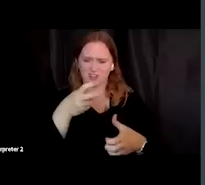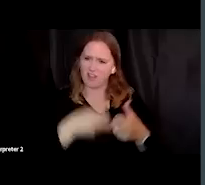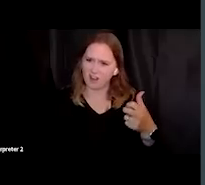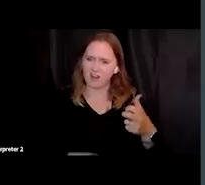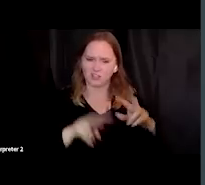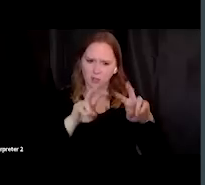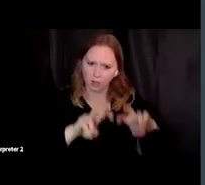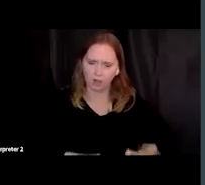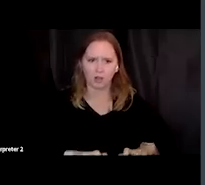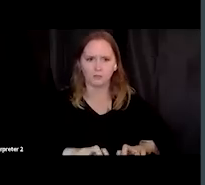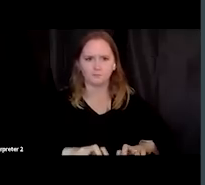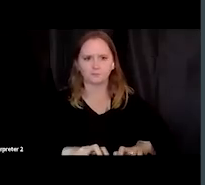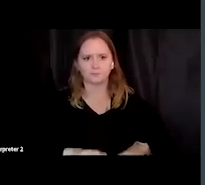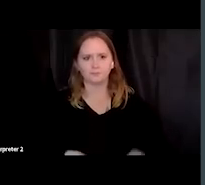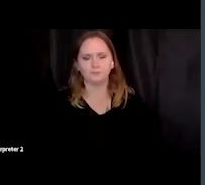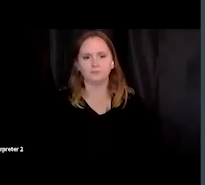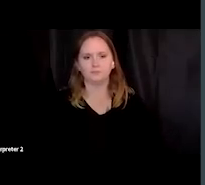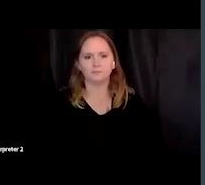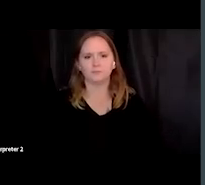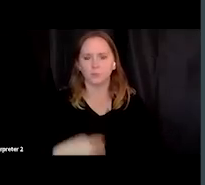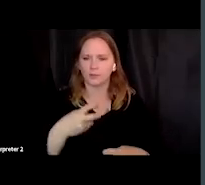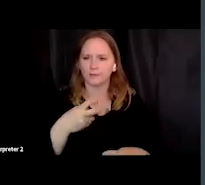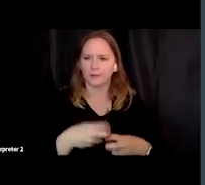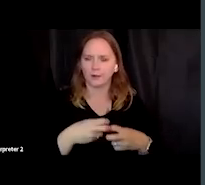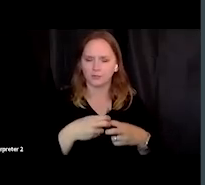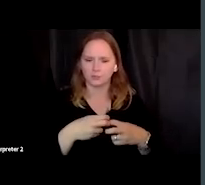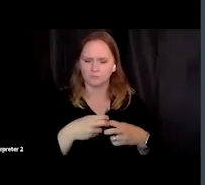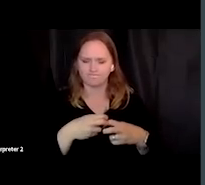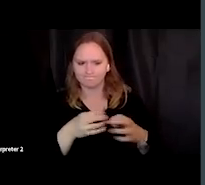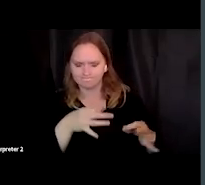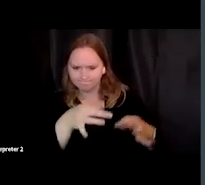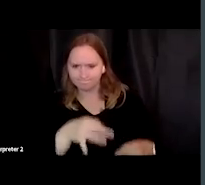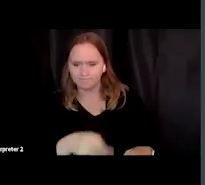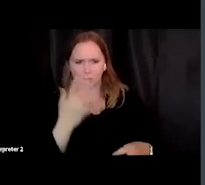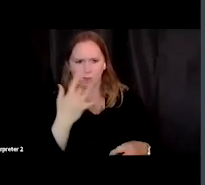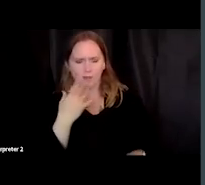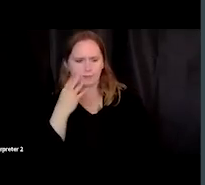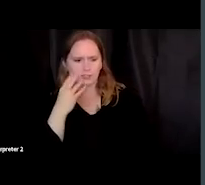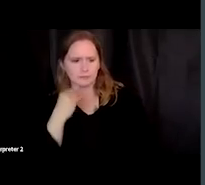what is the prevalence among folks who are homeless and experiencing hoarding and or hoarding disorder.